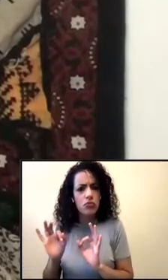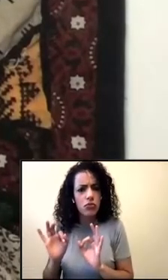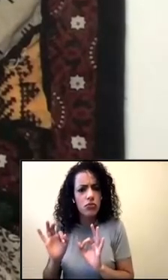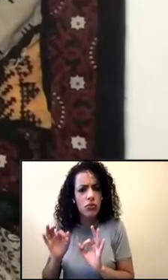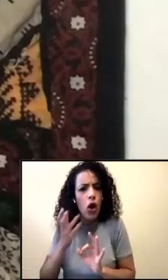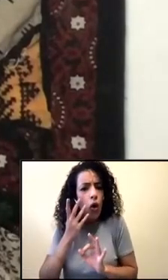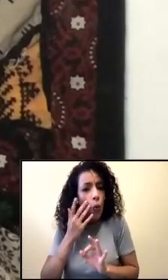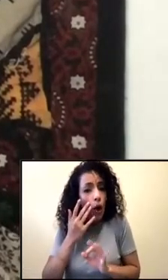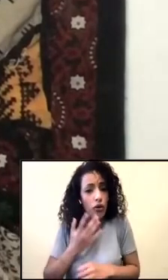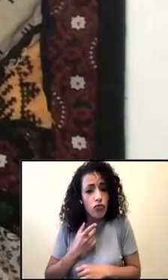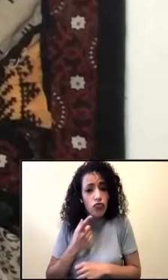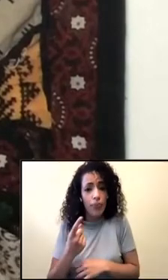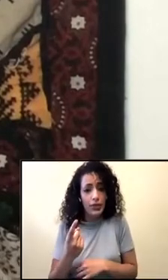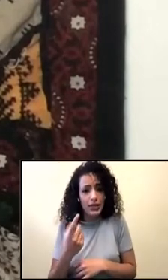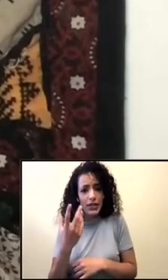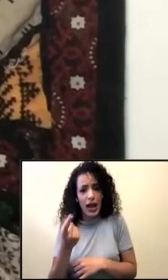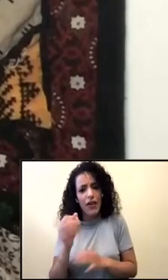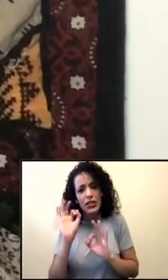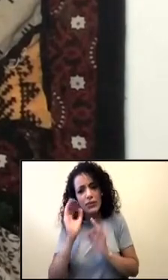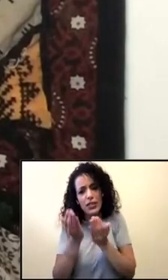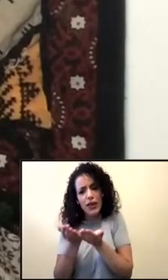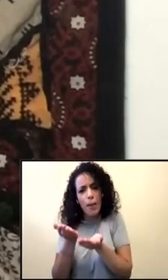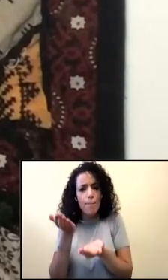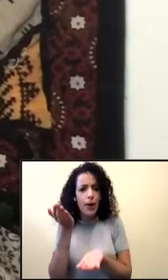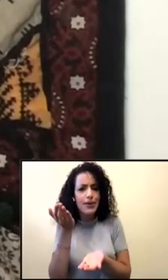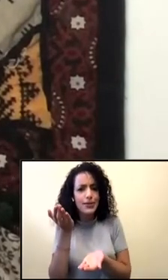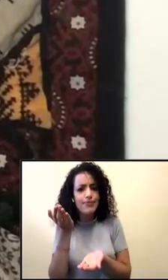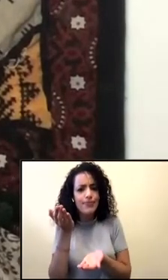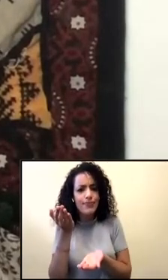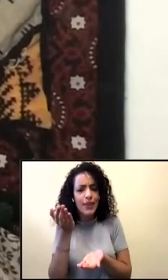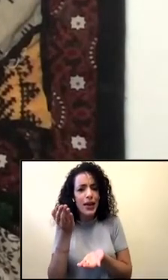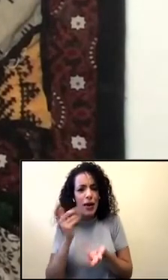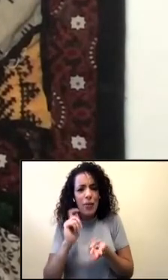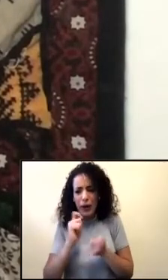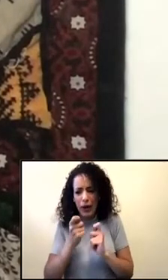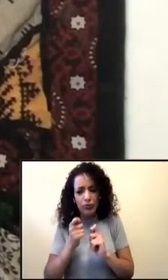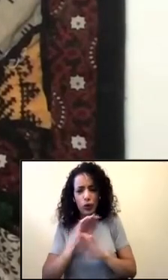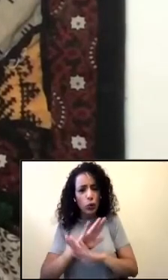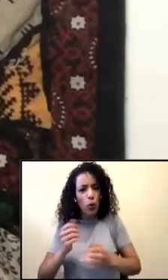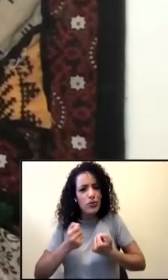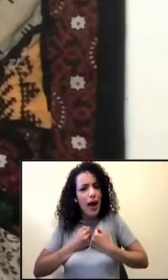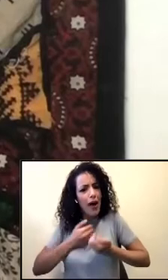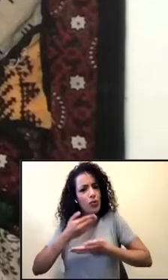through a particular lens, say, and it's not our story, it's not from our experiences,